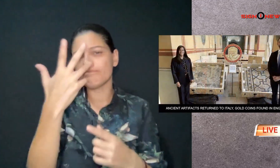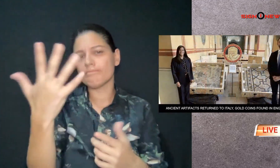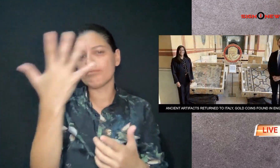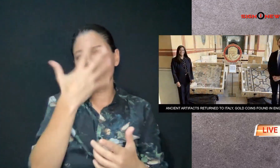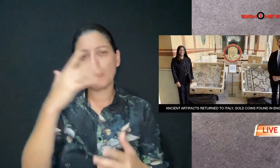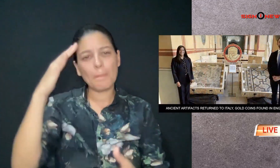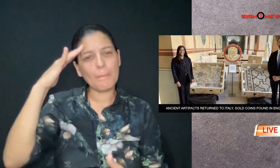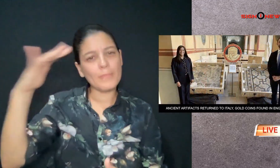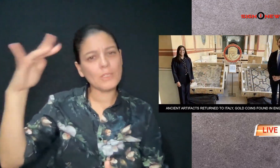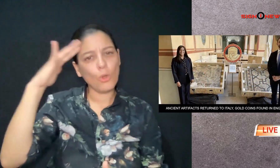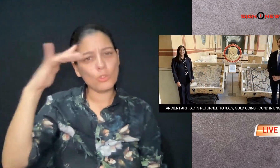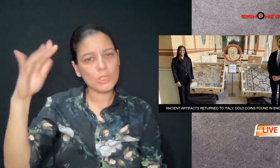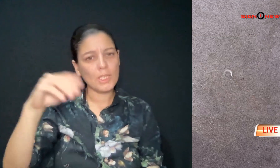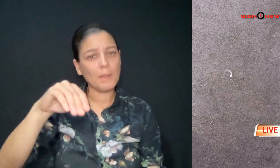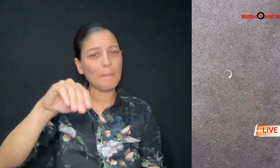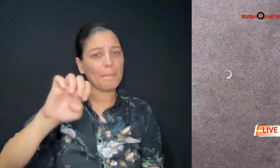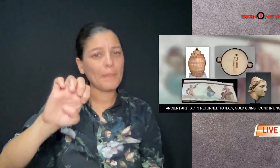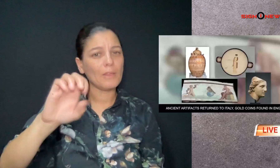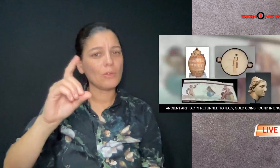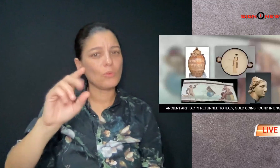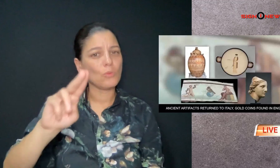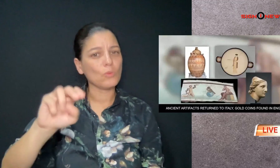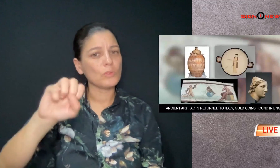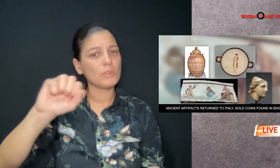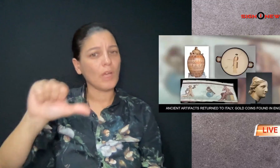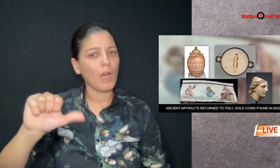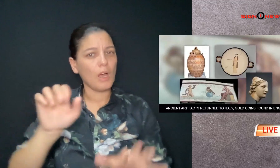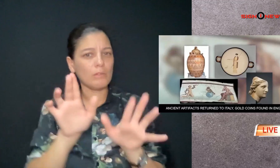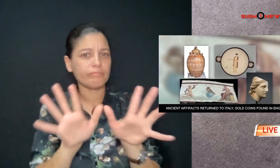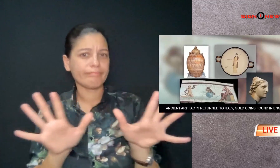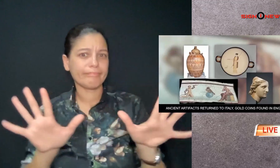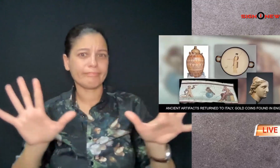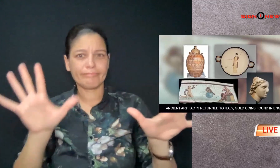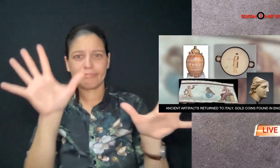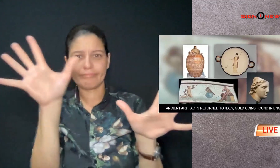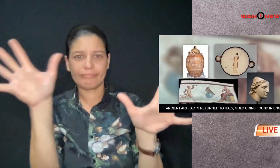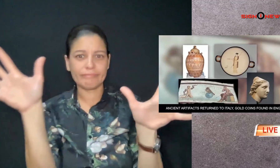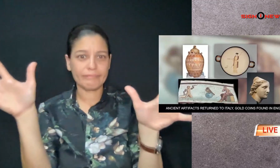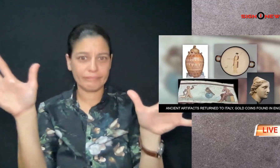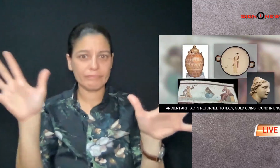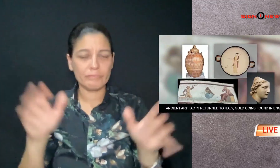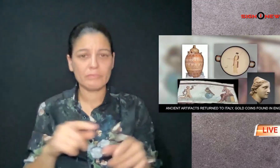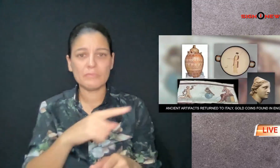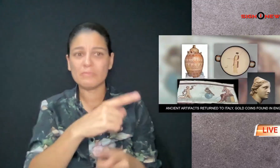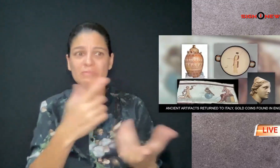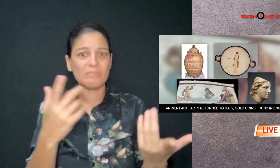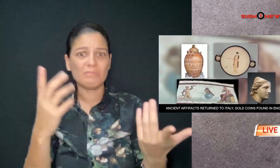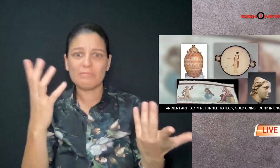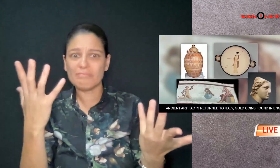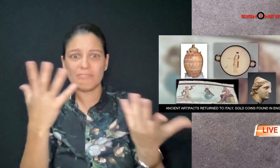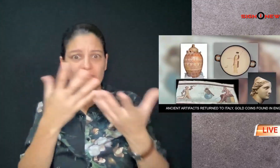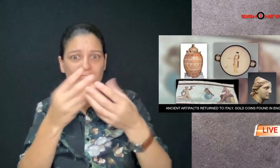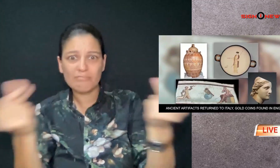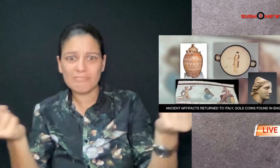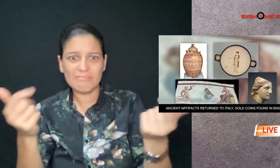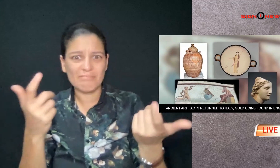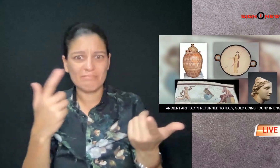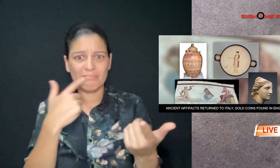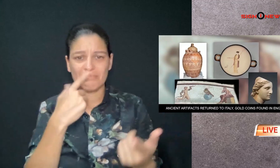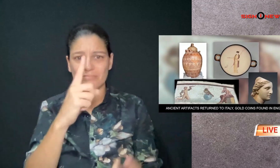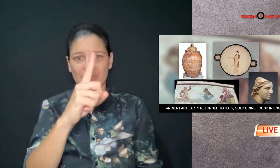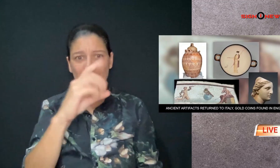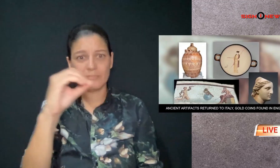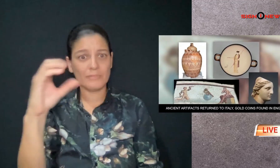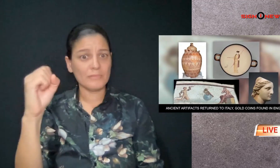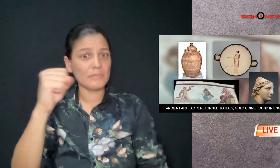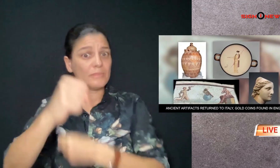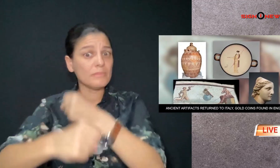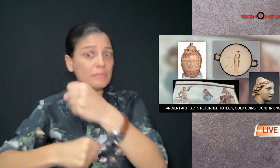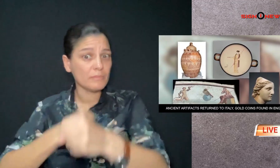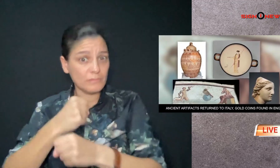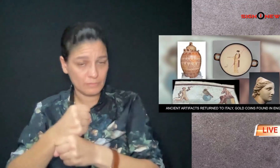it's an enormous mosaic of the mythological figure of Medusa